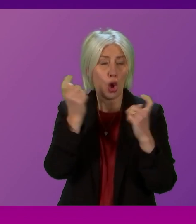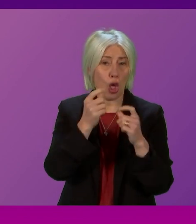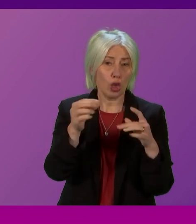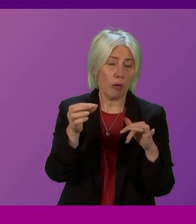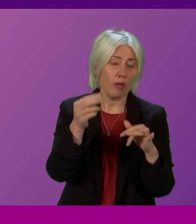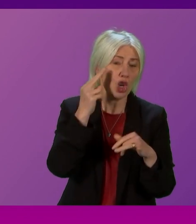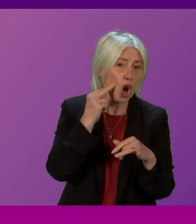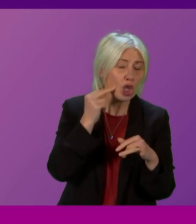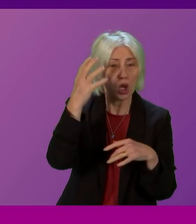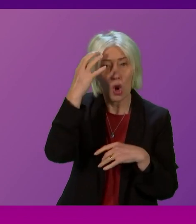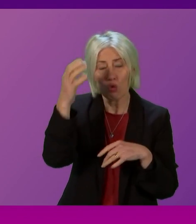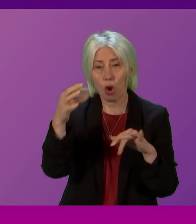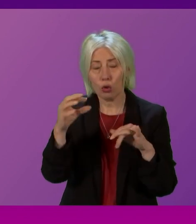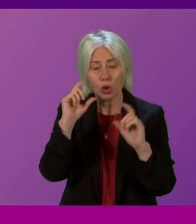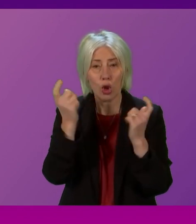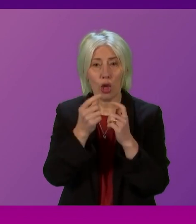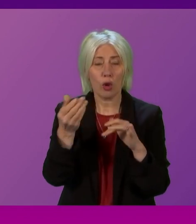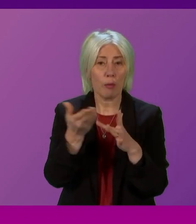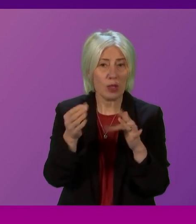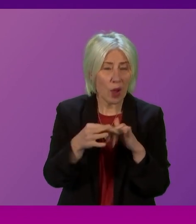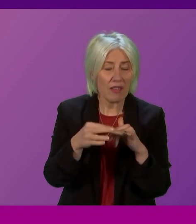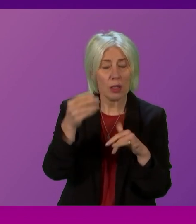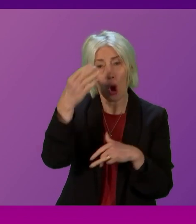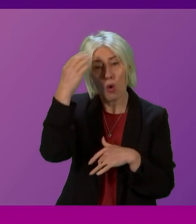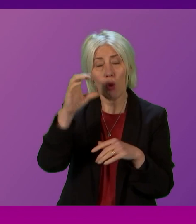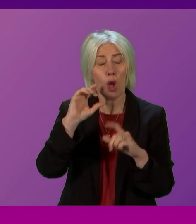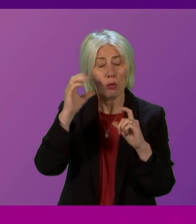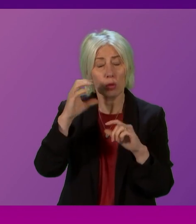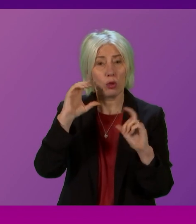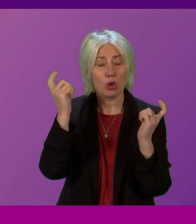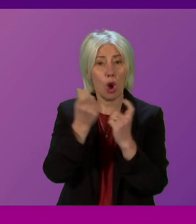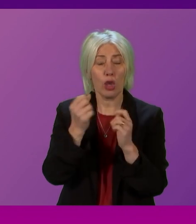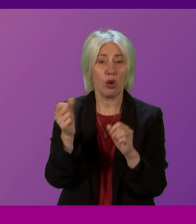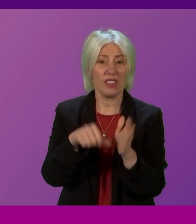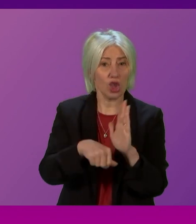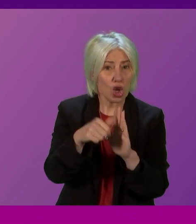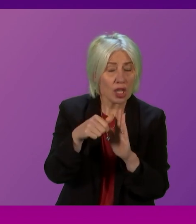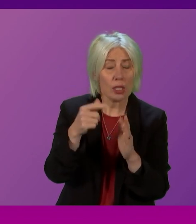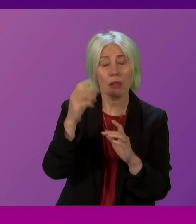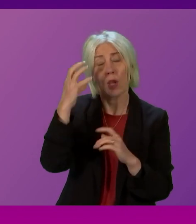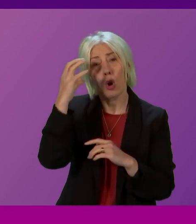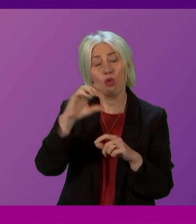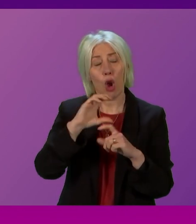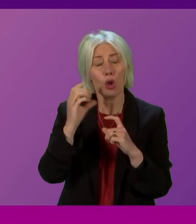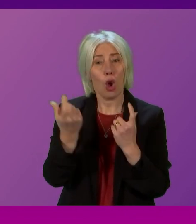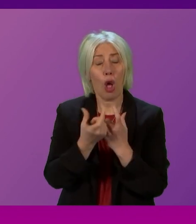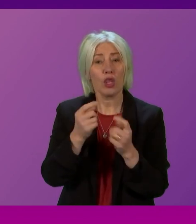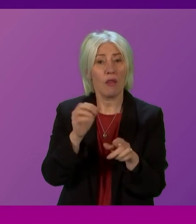Medicine, the Royal College of Physicians and Surgeons of Glasgow, the Royal College of Physicians of Edinburgh, the Royal College of Psychiatrists, the Royal College of Surgeons